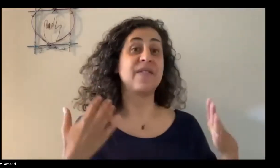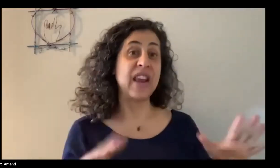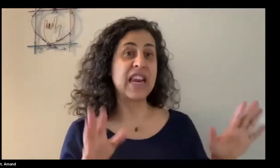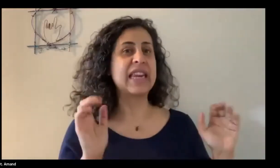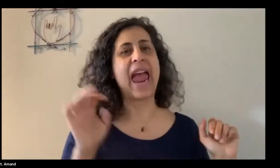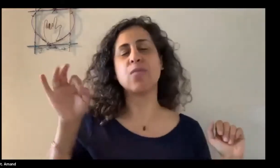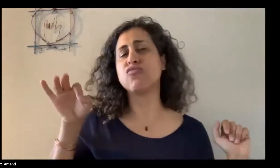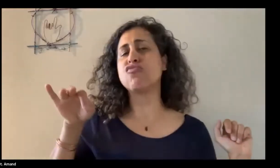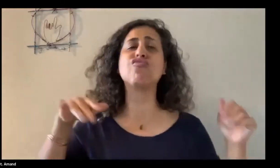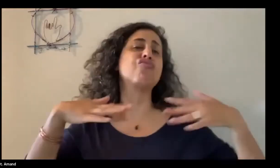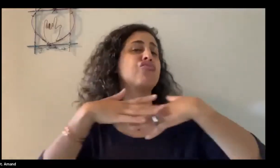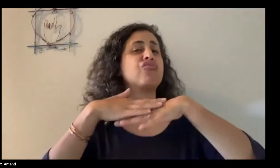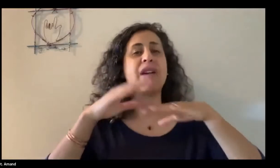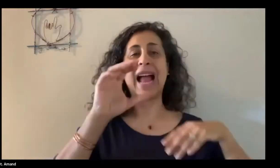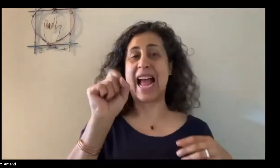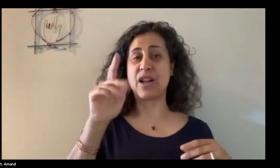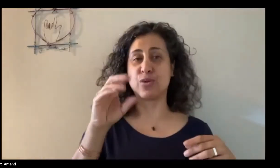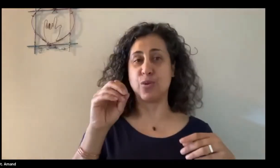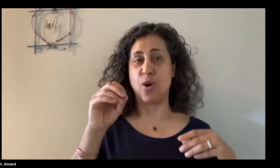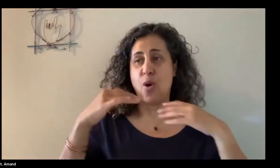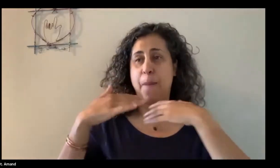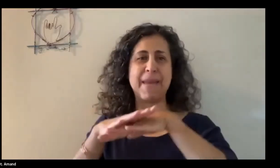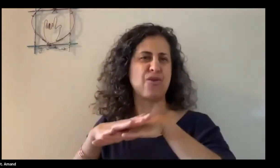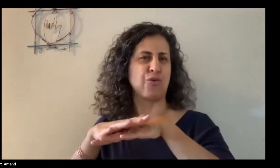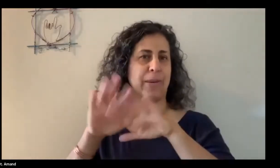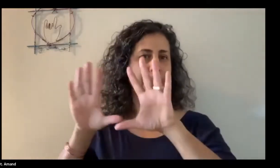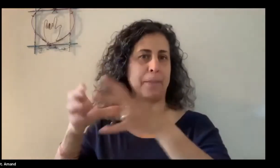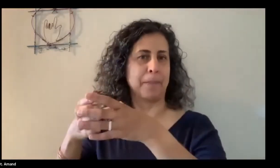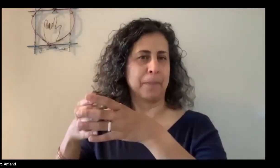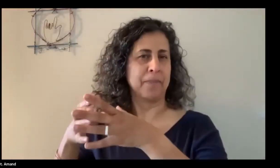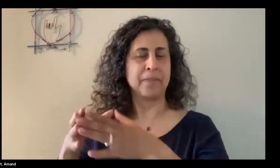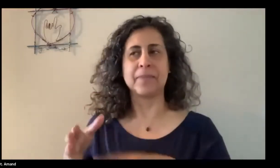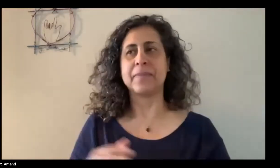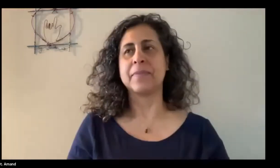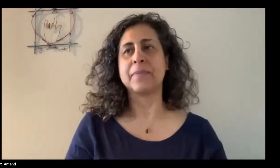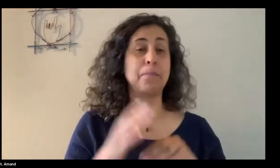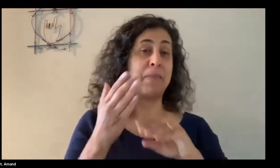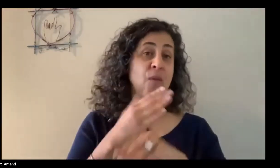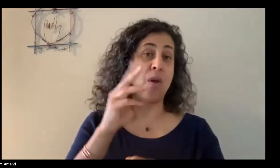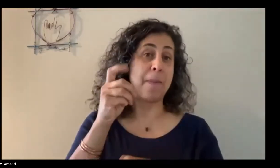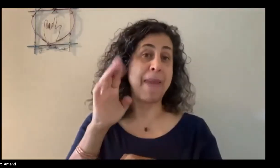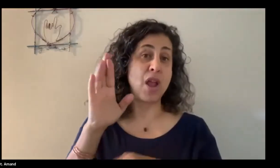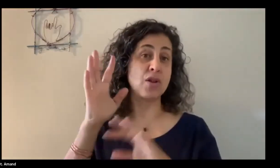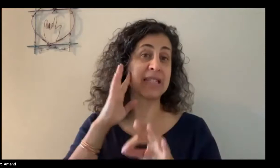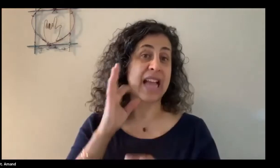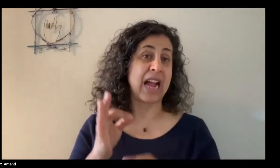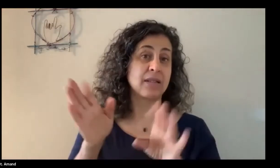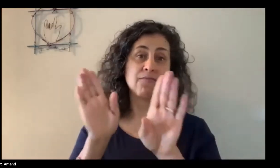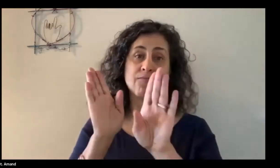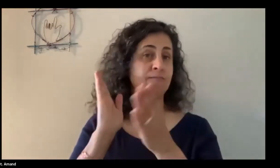somewhere near, and that's what he would do every year and get in drag there and, you know, and then maybe, at the end of the party, he would go out with